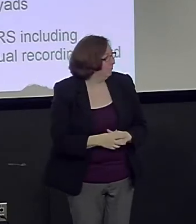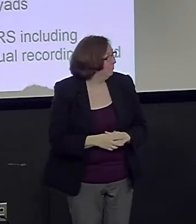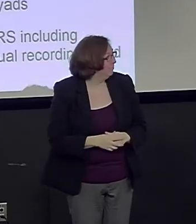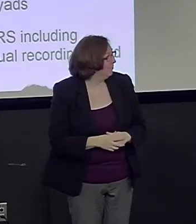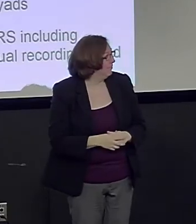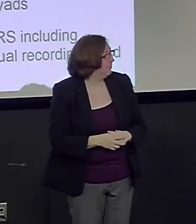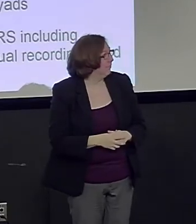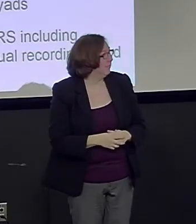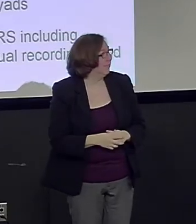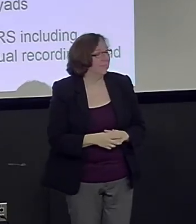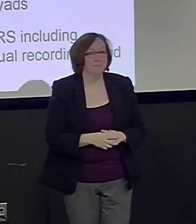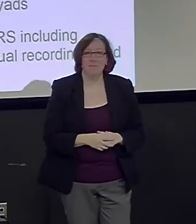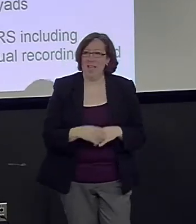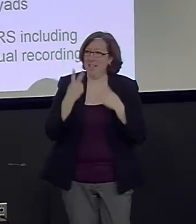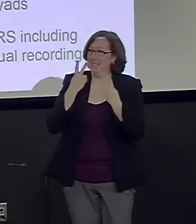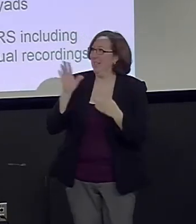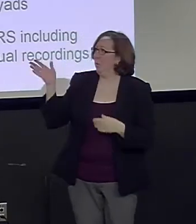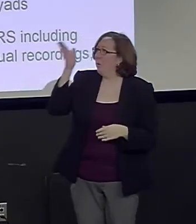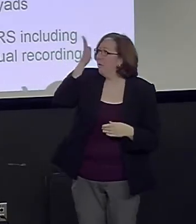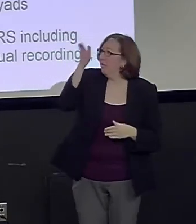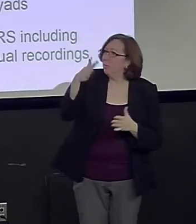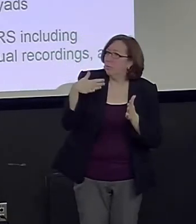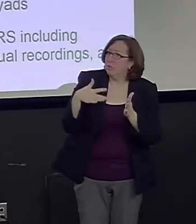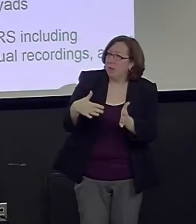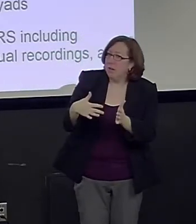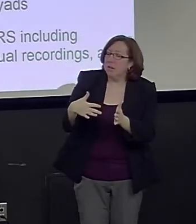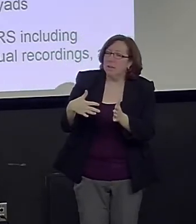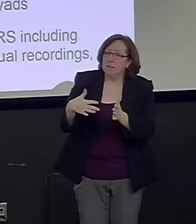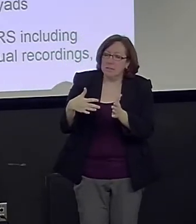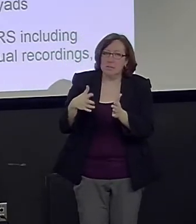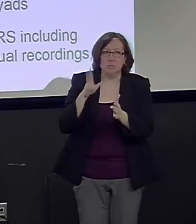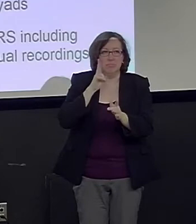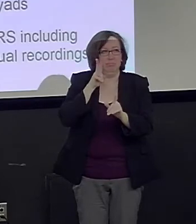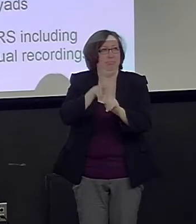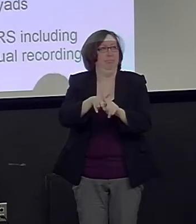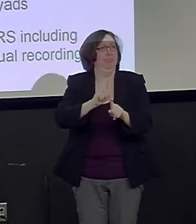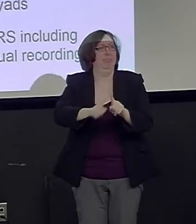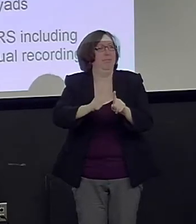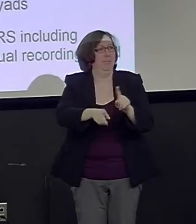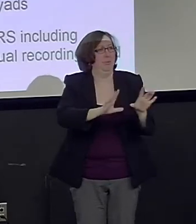And I can see in your future studies that you're applying this to different kinds of populations.